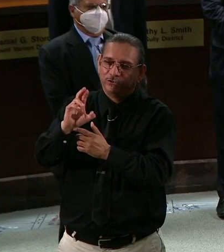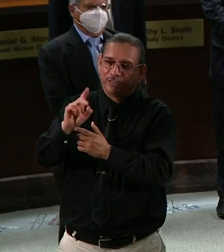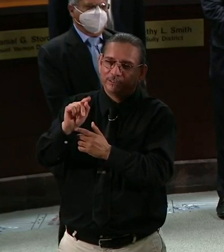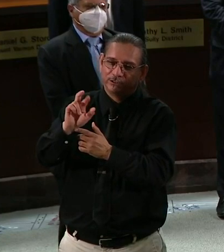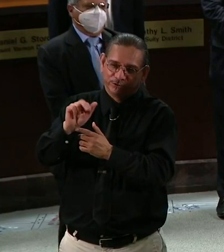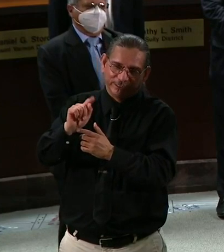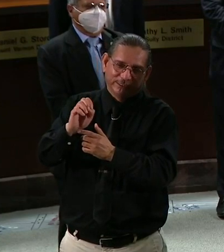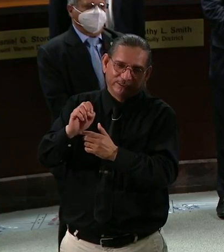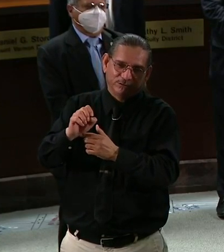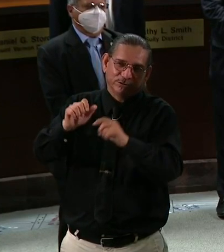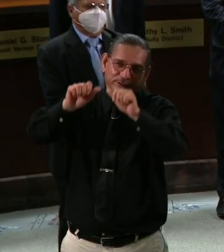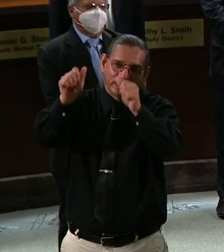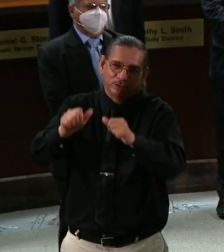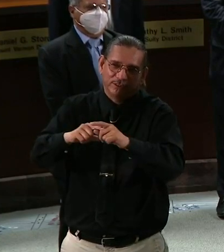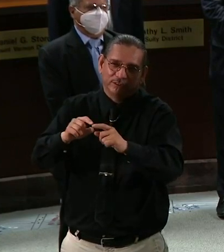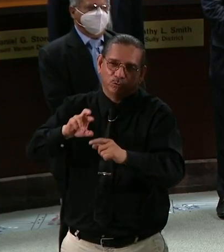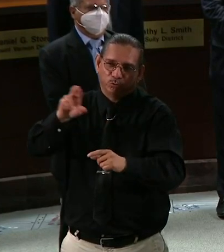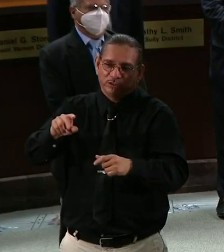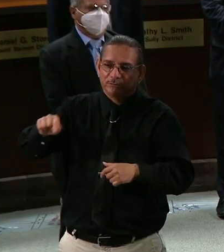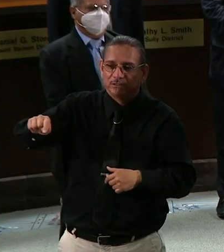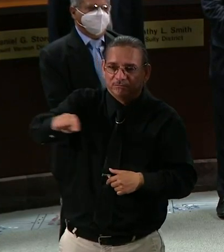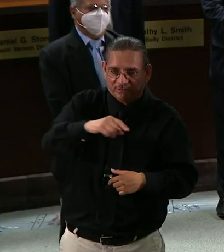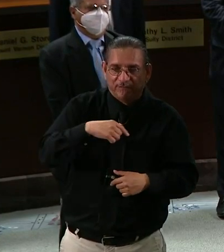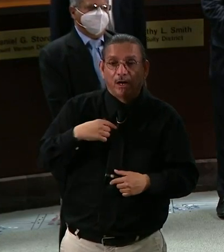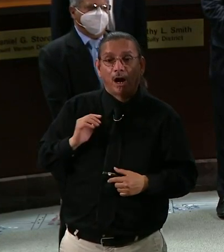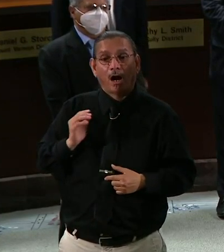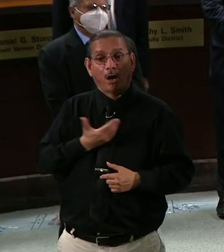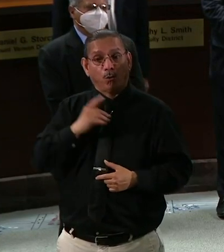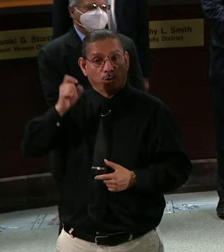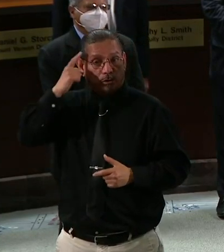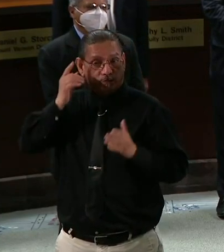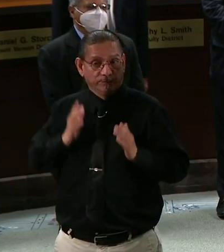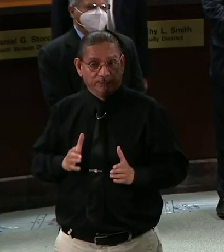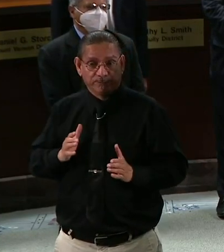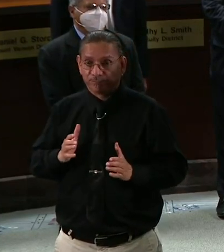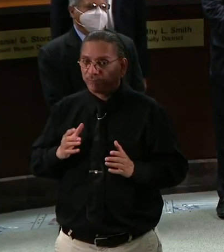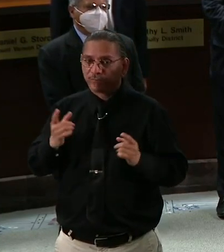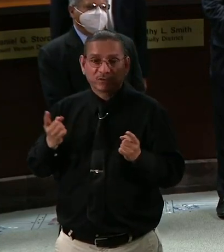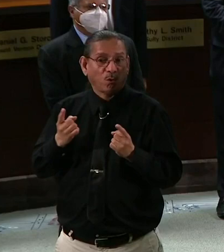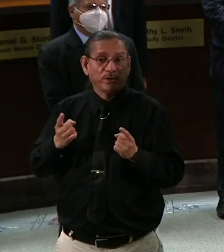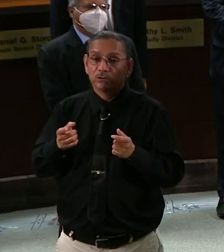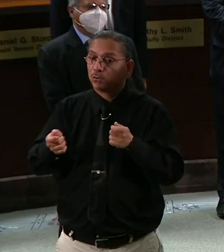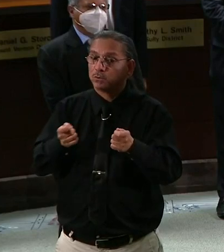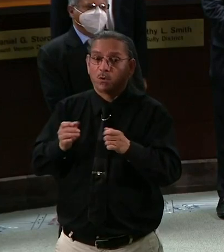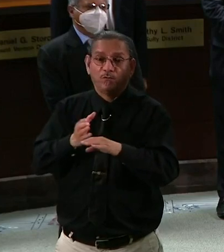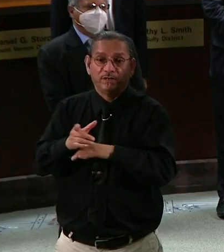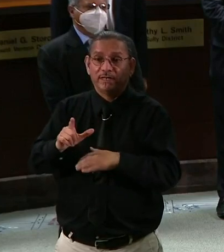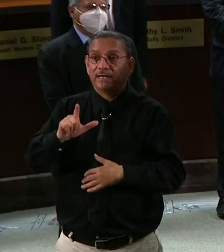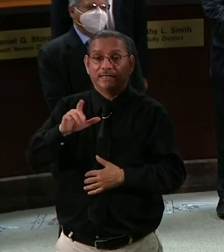IN THE COMMONWEALTH OF VIRGINIA- THE ONE THAT WE HAVE CONTROL OF- IN THE GOVERNOR'S